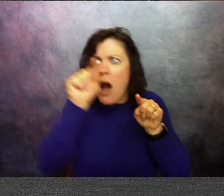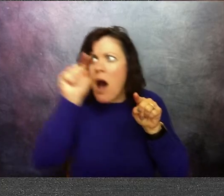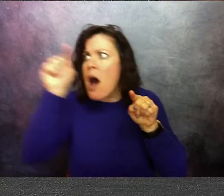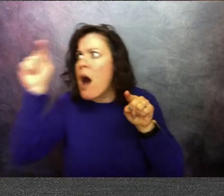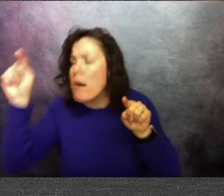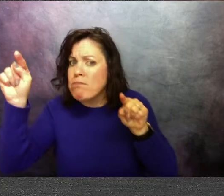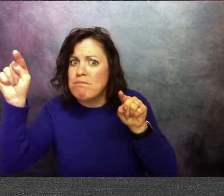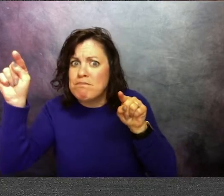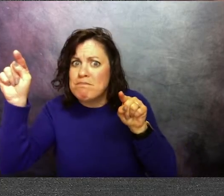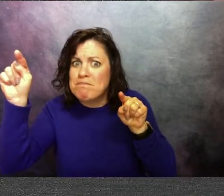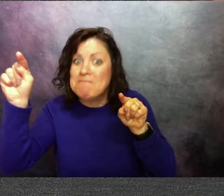You can see.